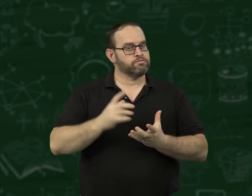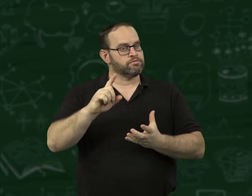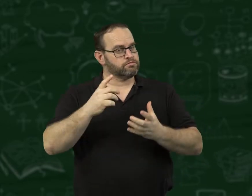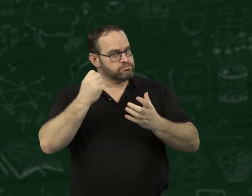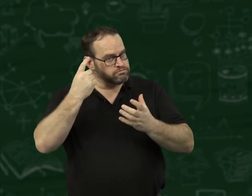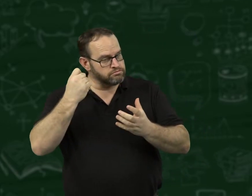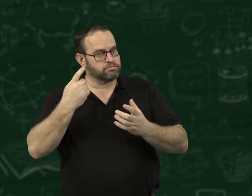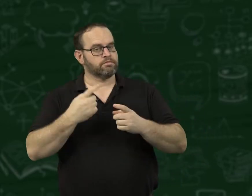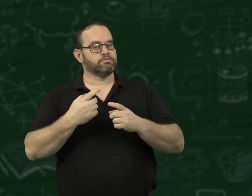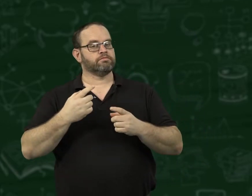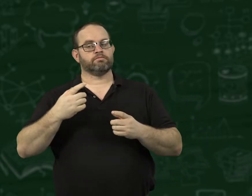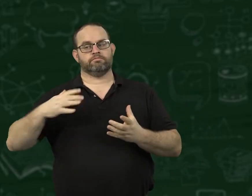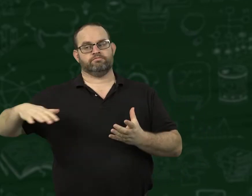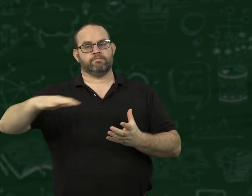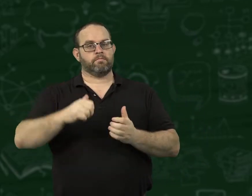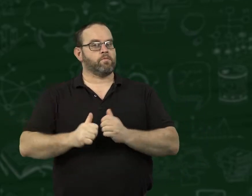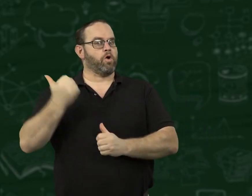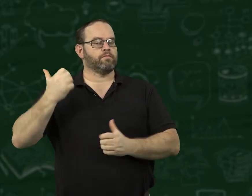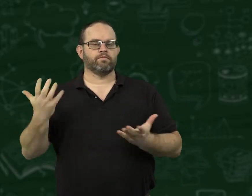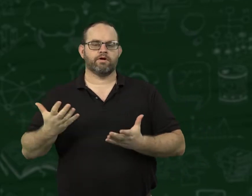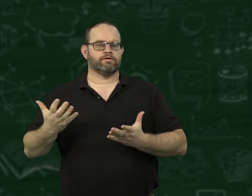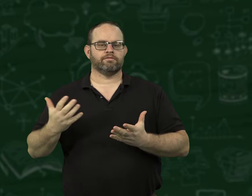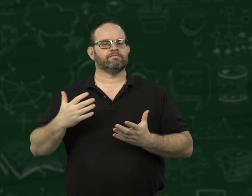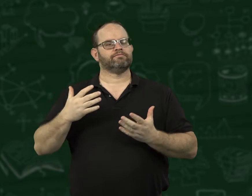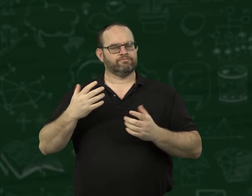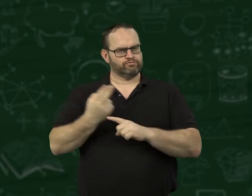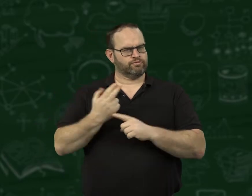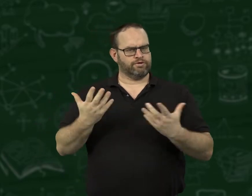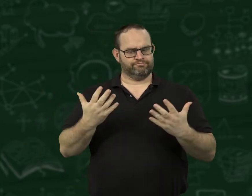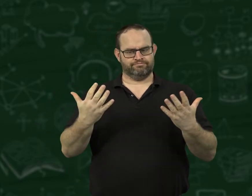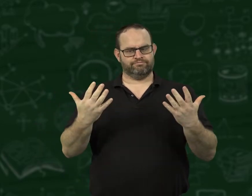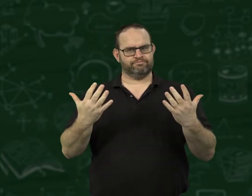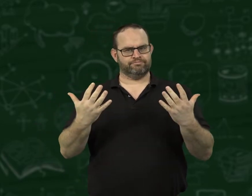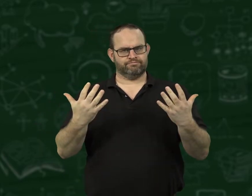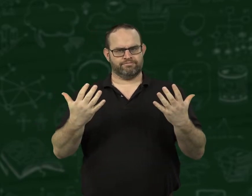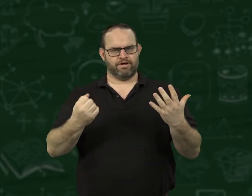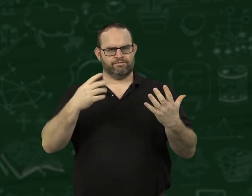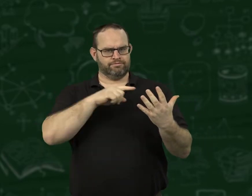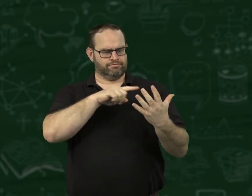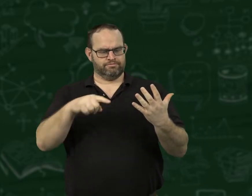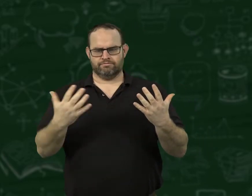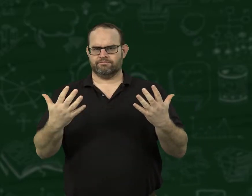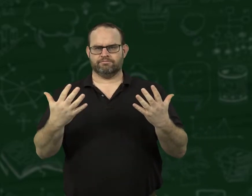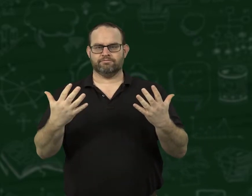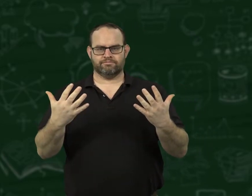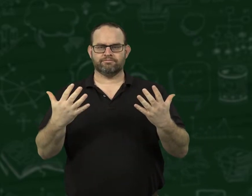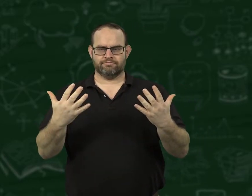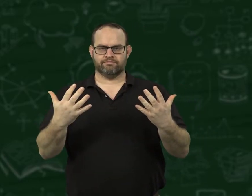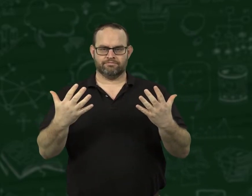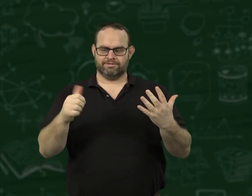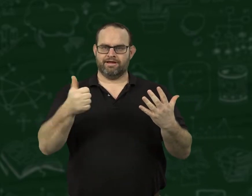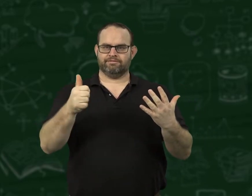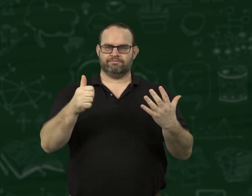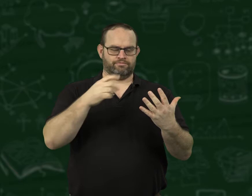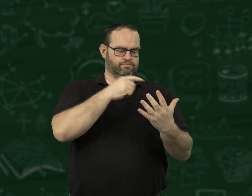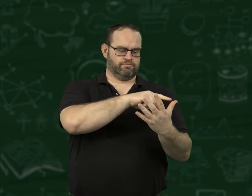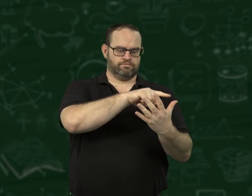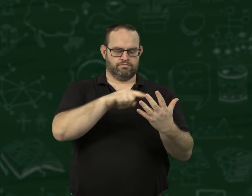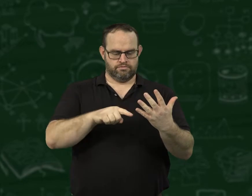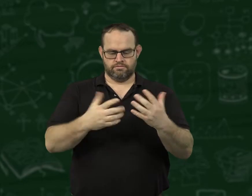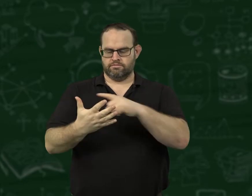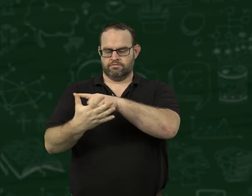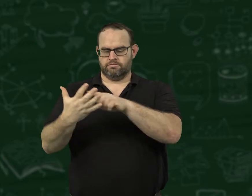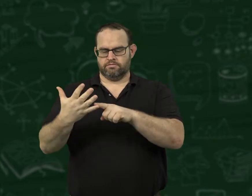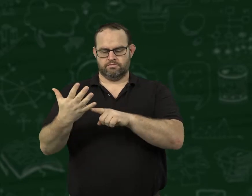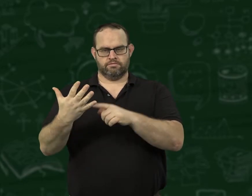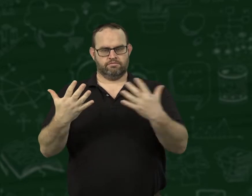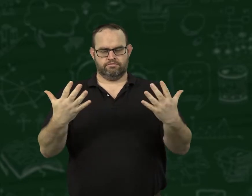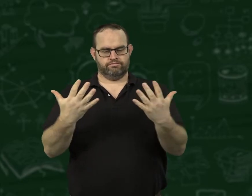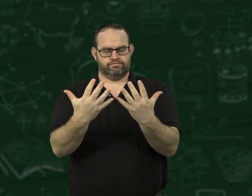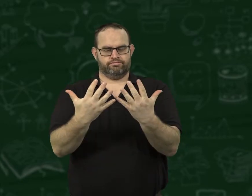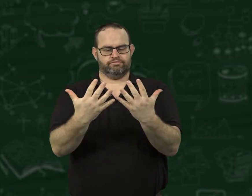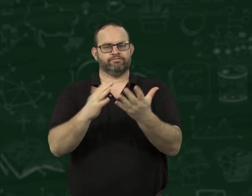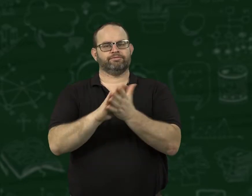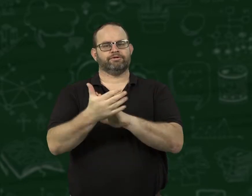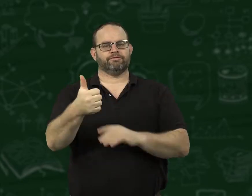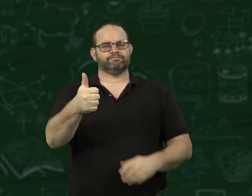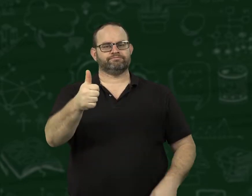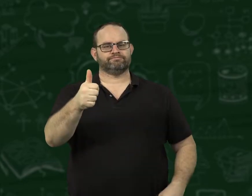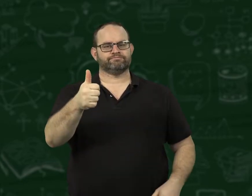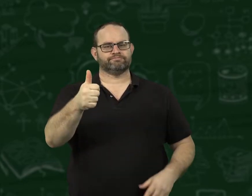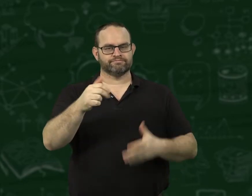The most common number system is 10 because humans have 10 fingers.